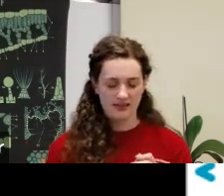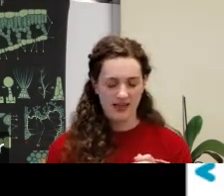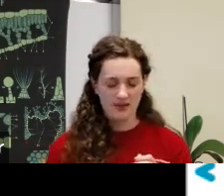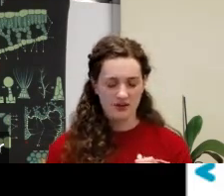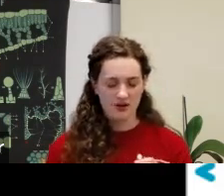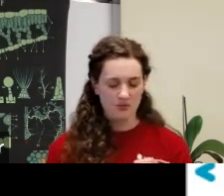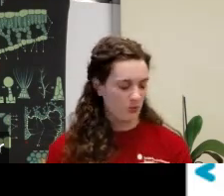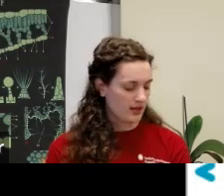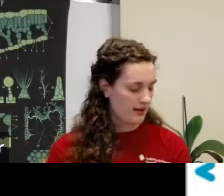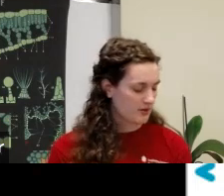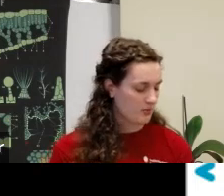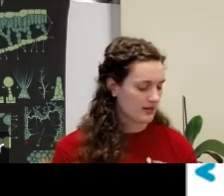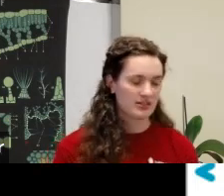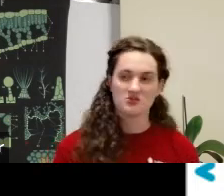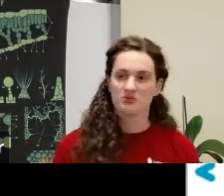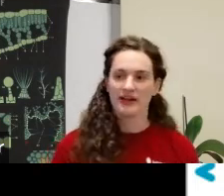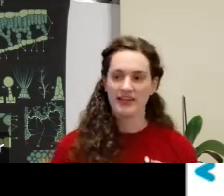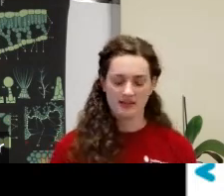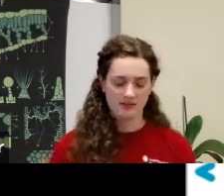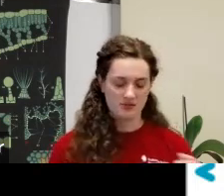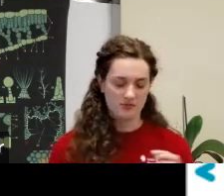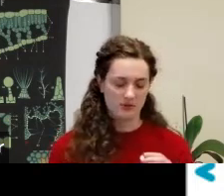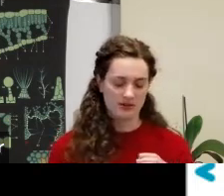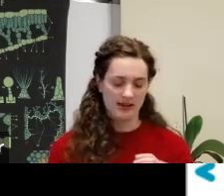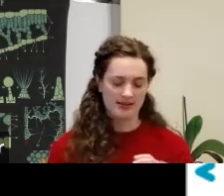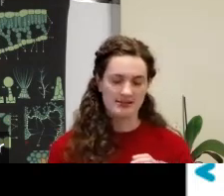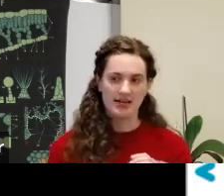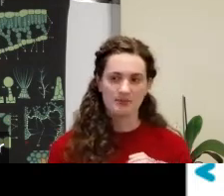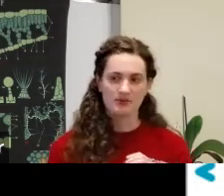Emily Borger: Now let me know when everyone is ready for the next step.